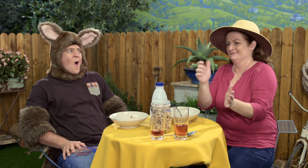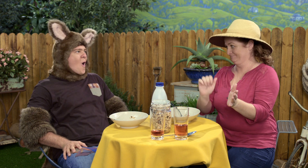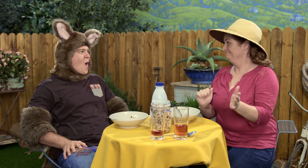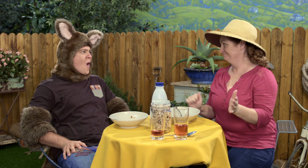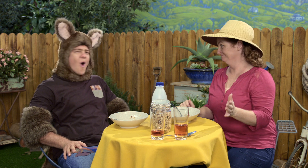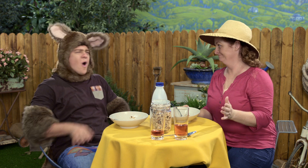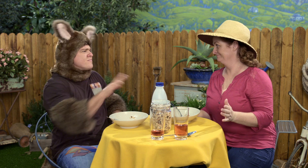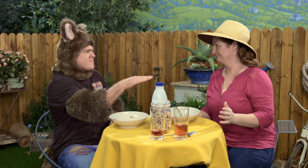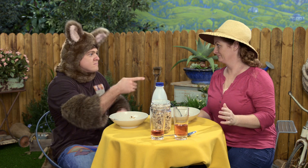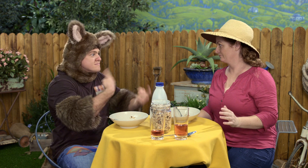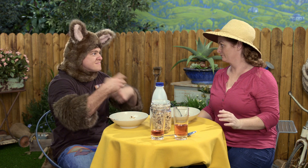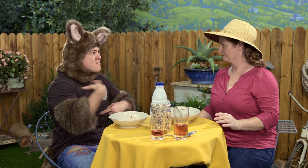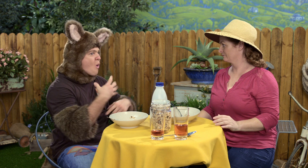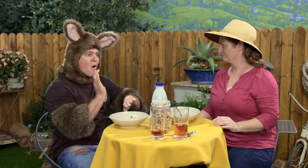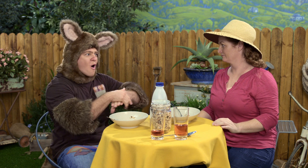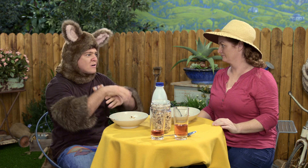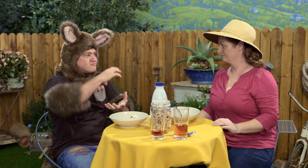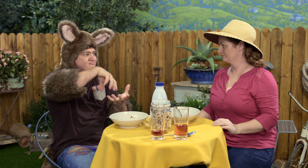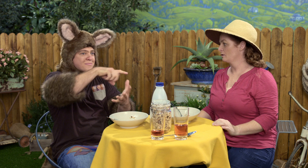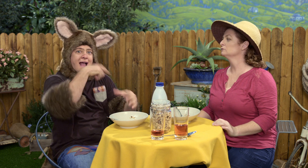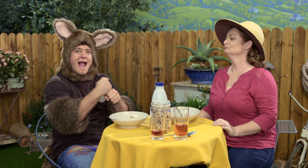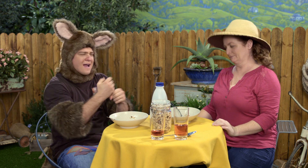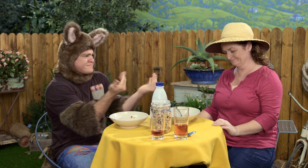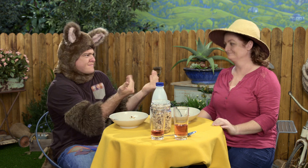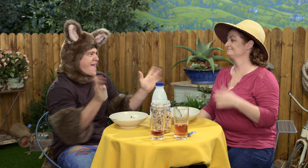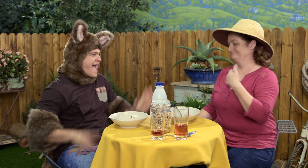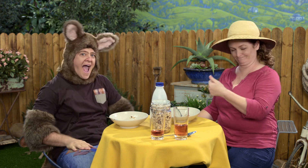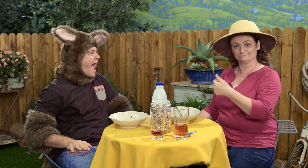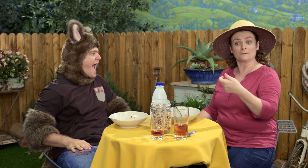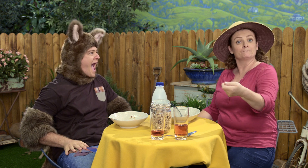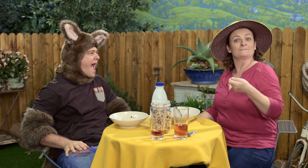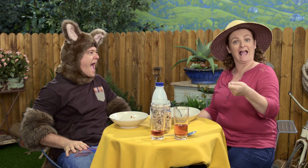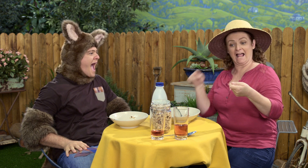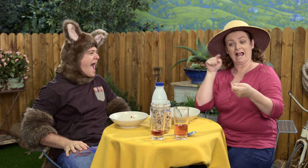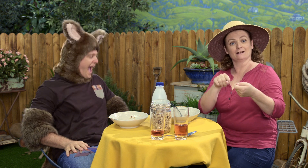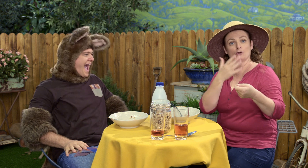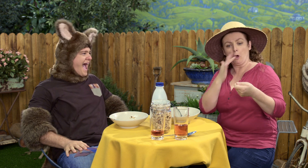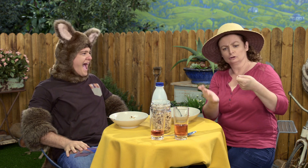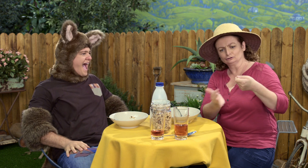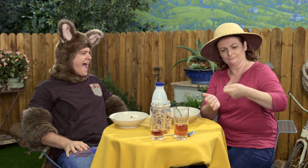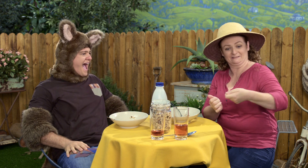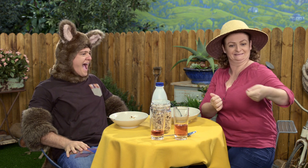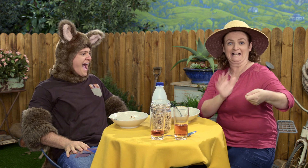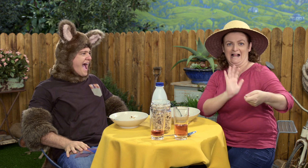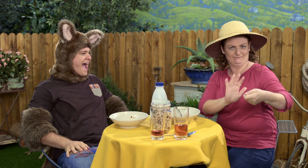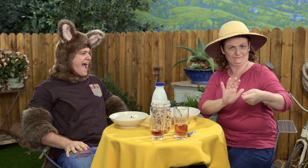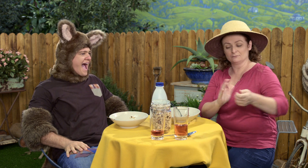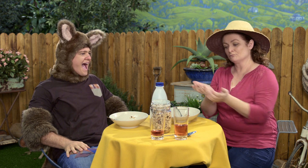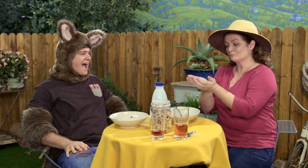Oh, Sally! Could you tell me more about the scrambled eggs? Right. Well, we still heat a pan.